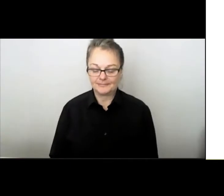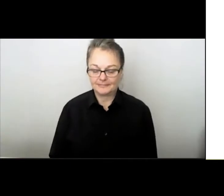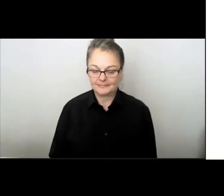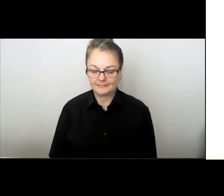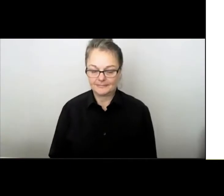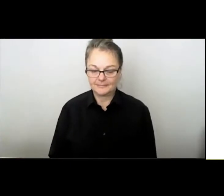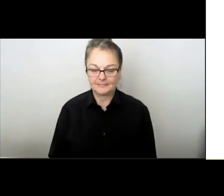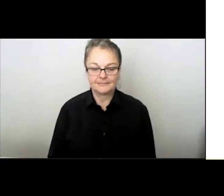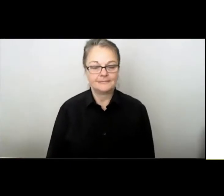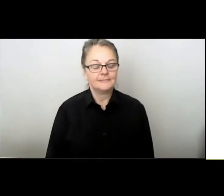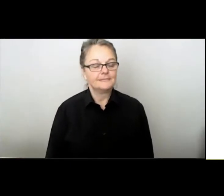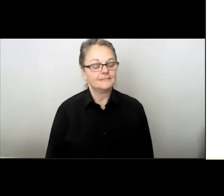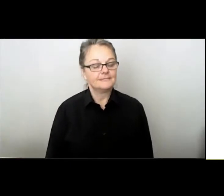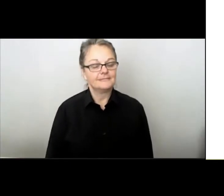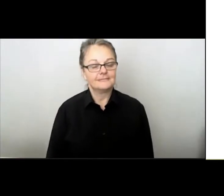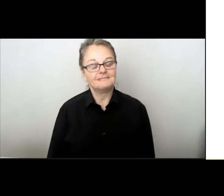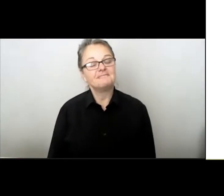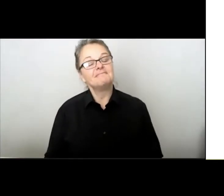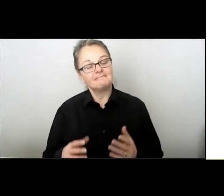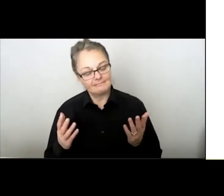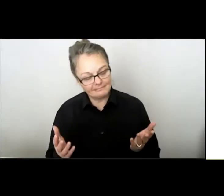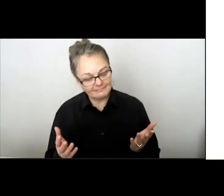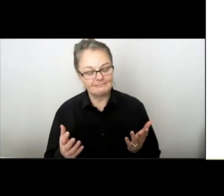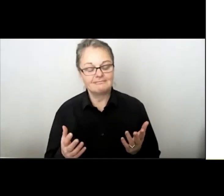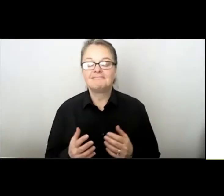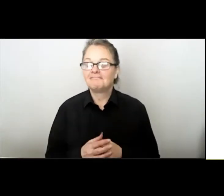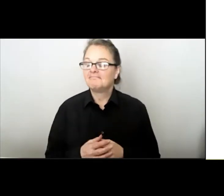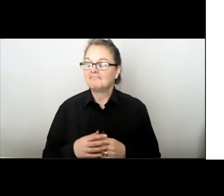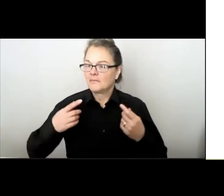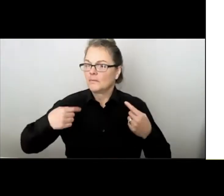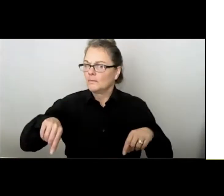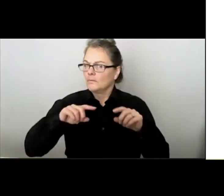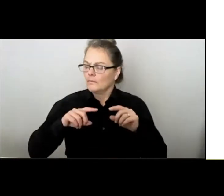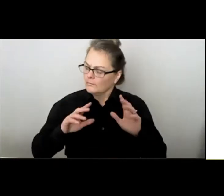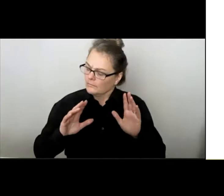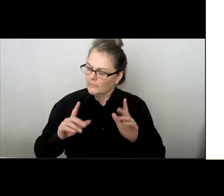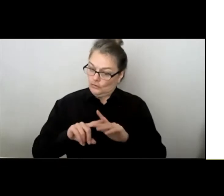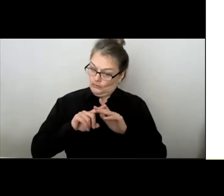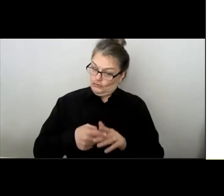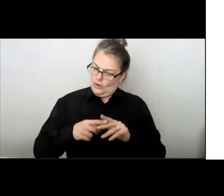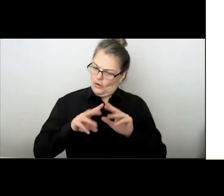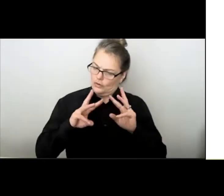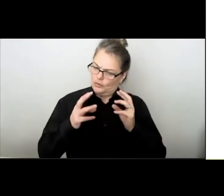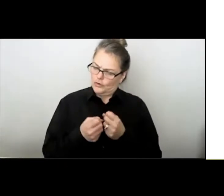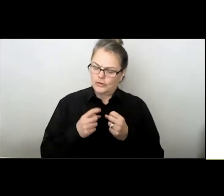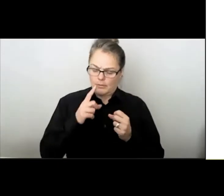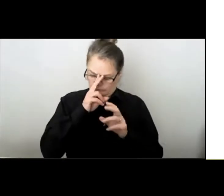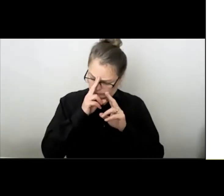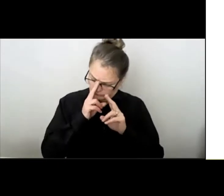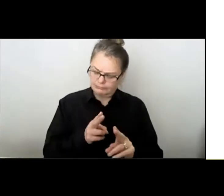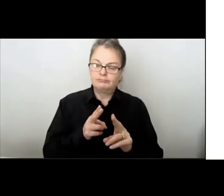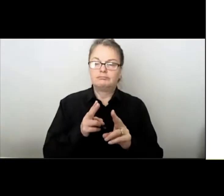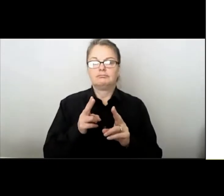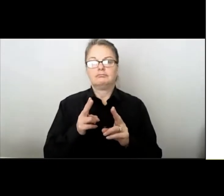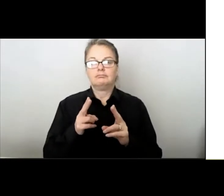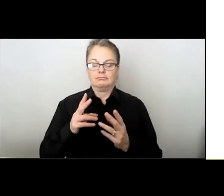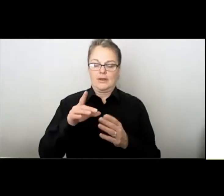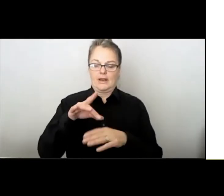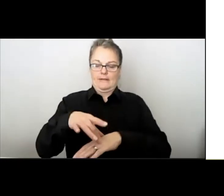SO, WE RESPECTFULLY START THIS WORKSHOP WITH A LAND ACKNOWLEDGEMENT, ON BEHALF OF